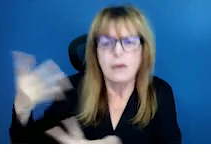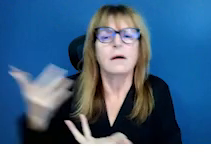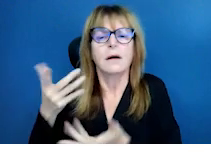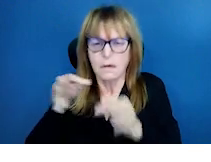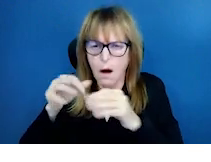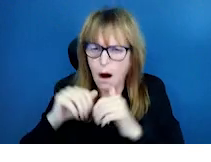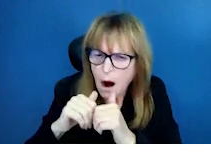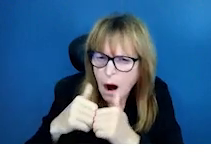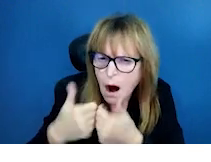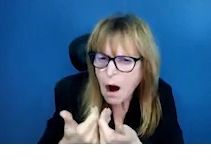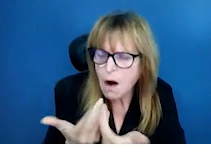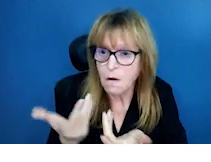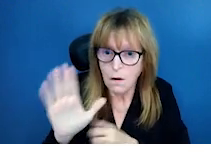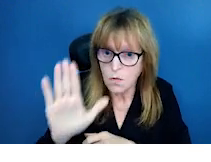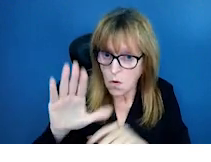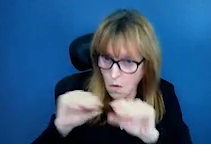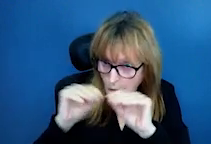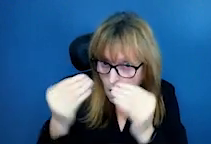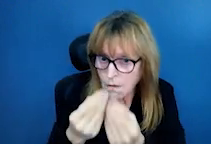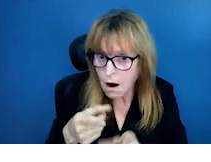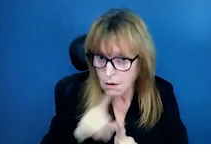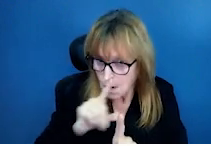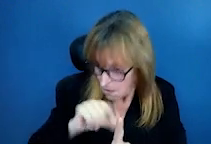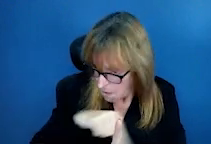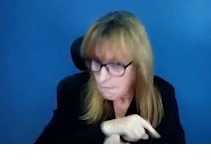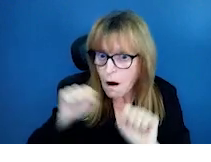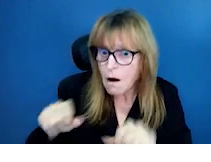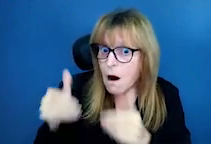We’ll then see how funding amounts are determined and how much you can expect to receive.